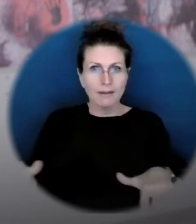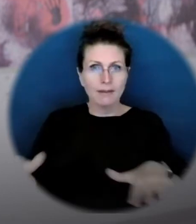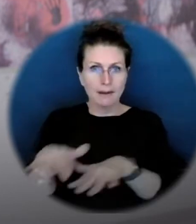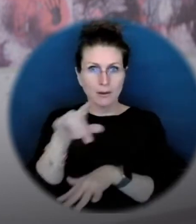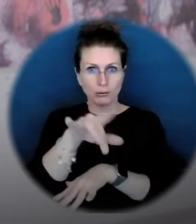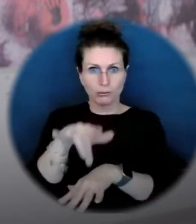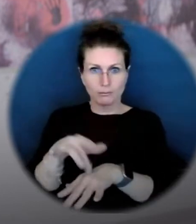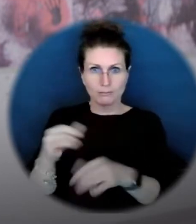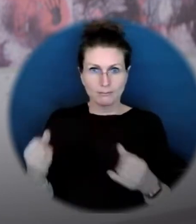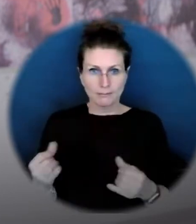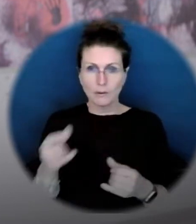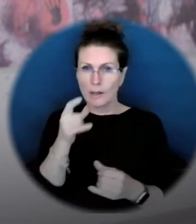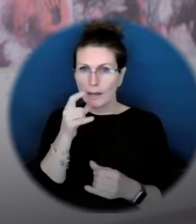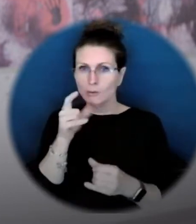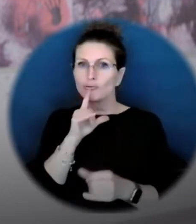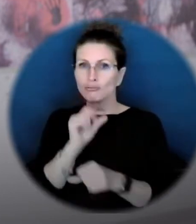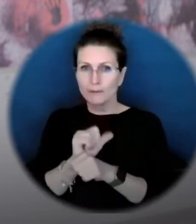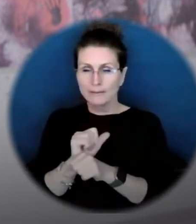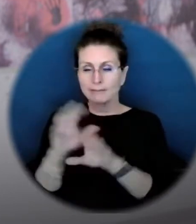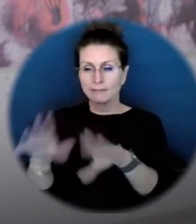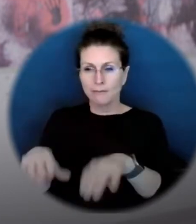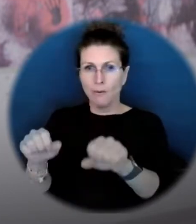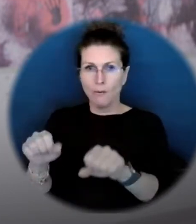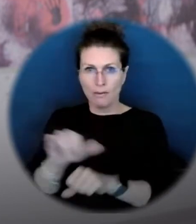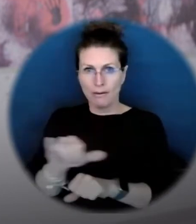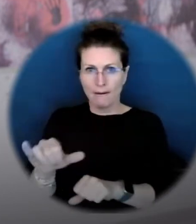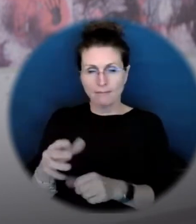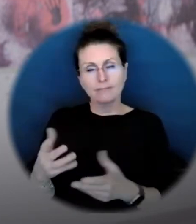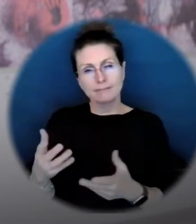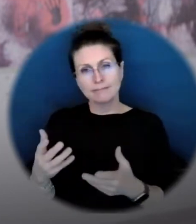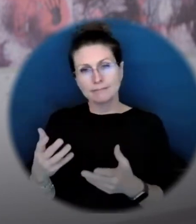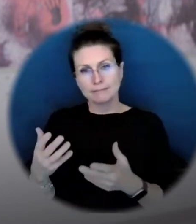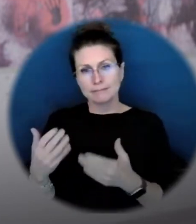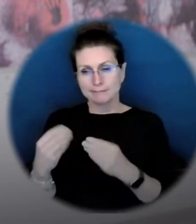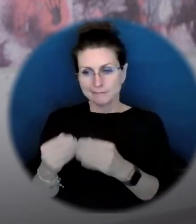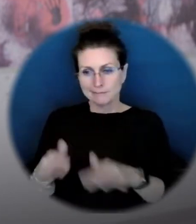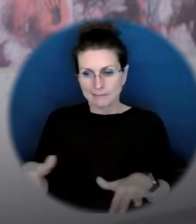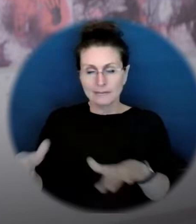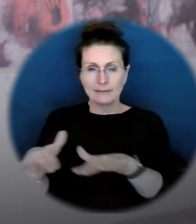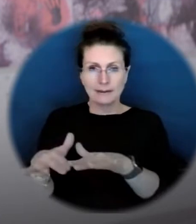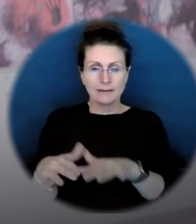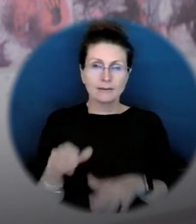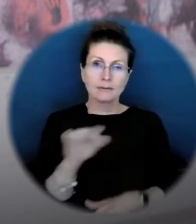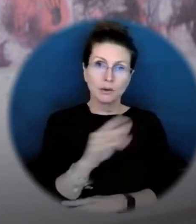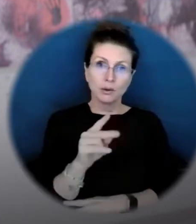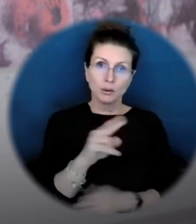and the current treaty holders. As a member of the York University community,